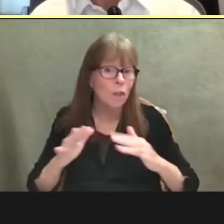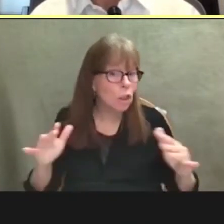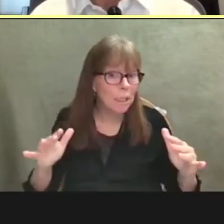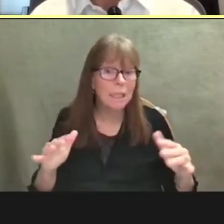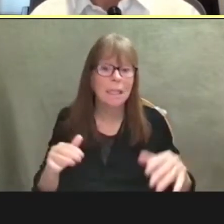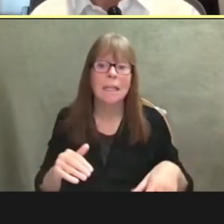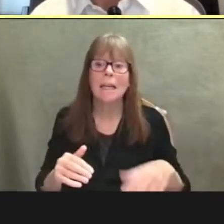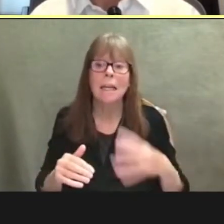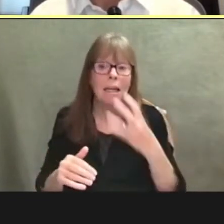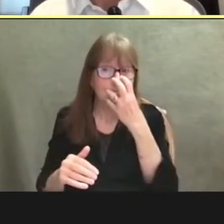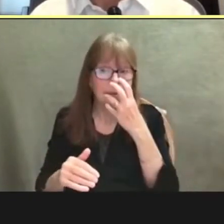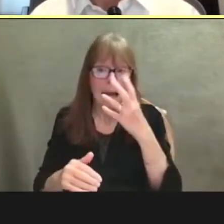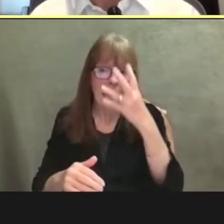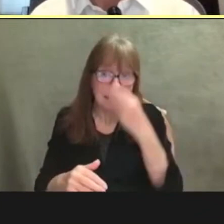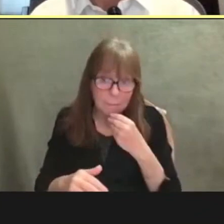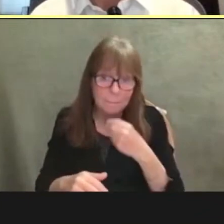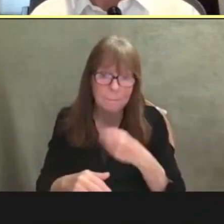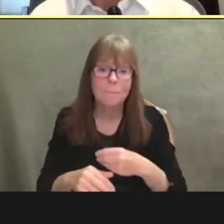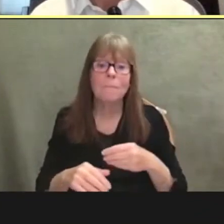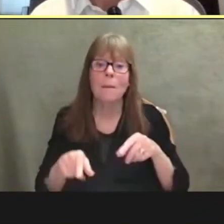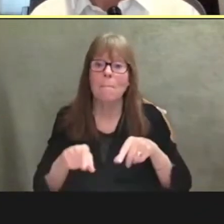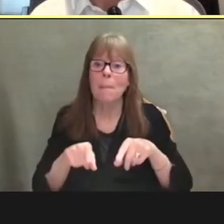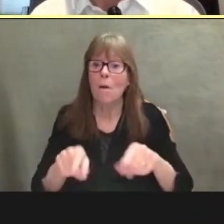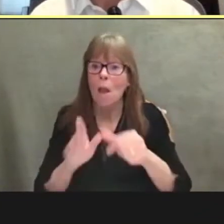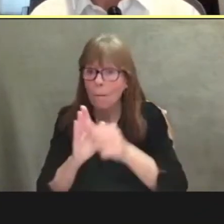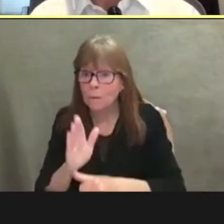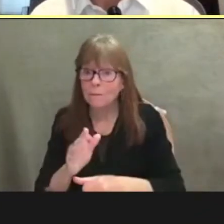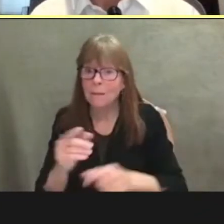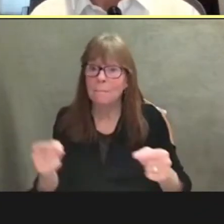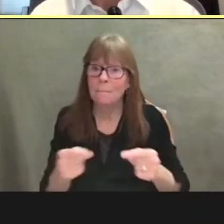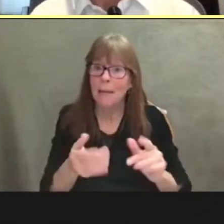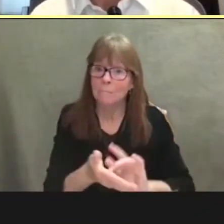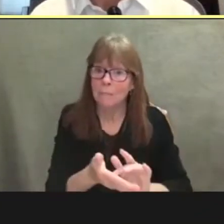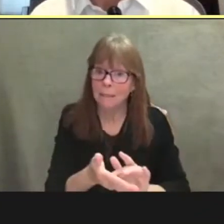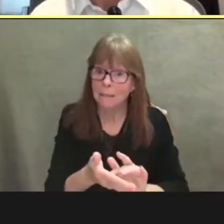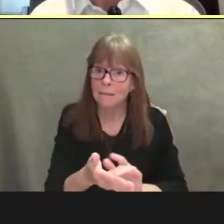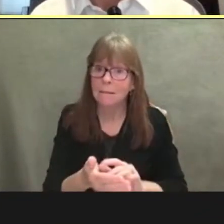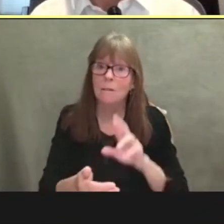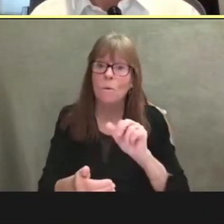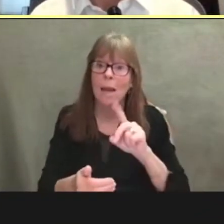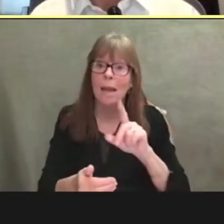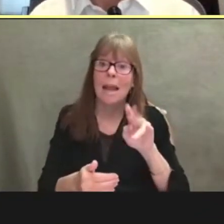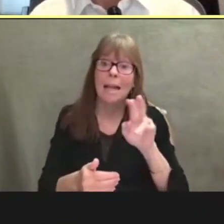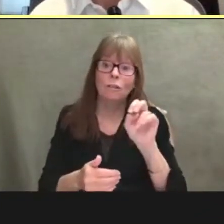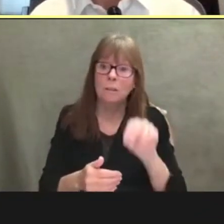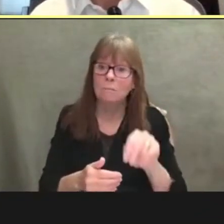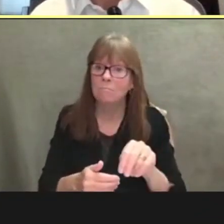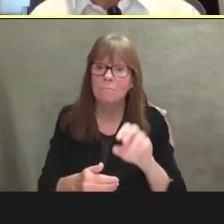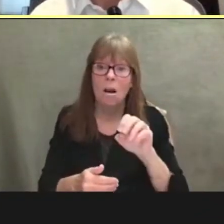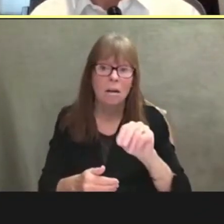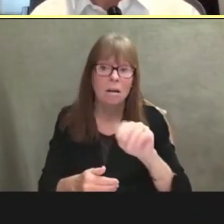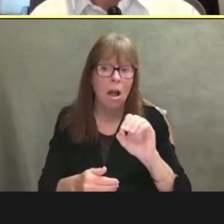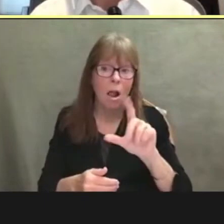Anesthesia, Perioperative and Pain Medicine, and Radiation Oncology, and closed captioning